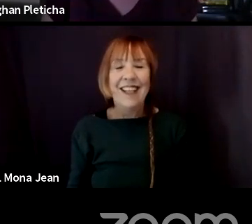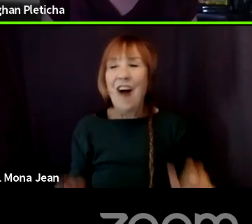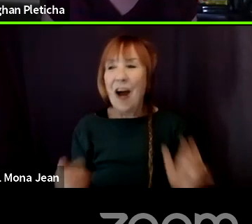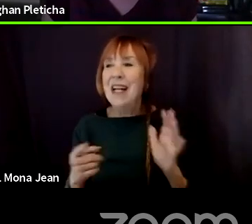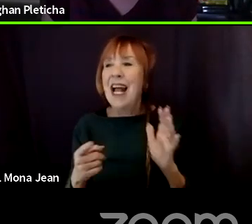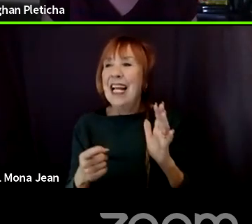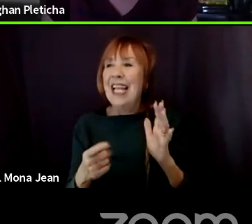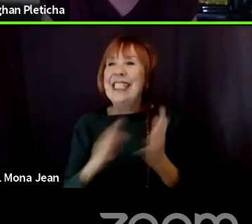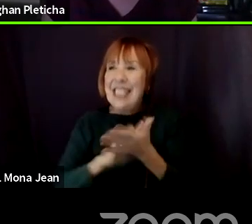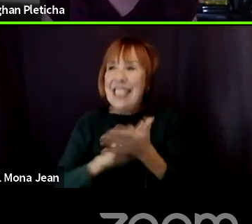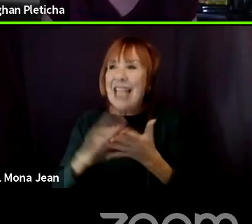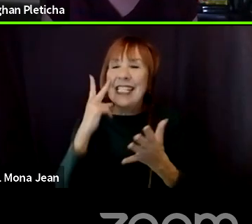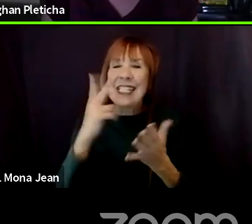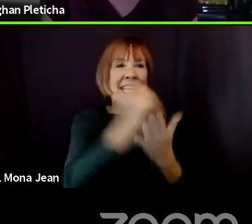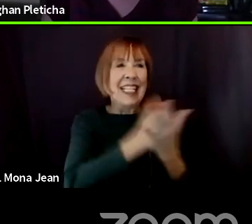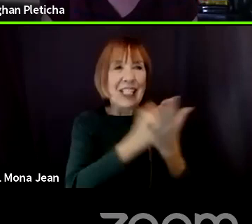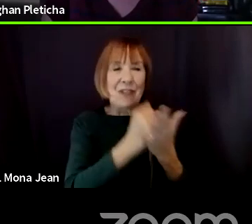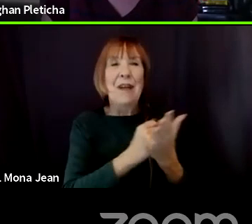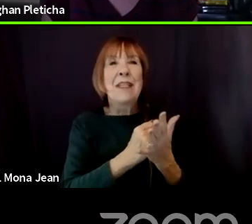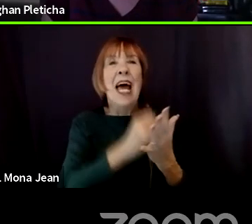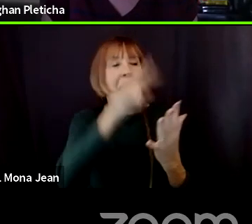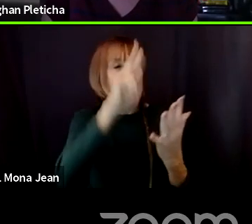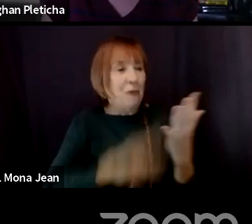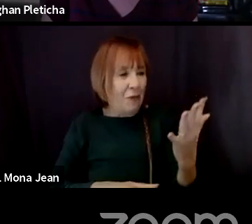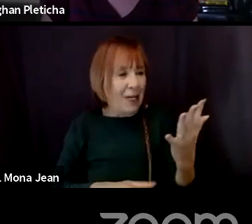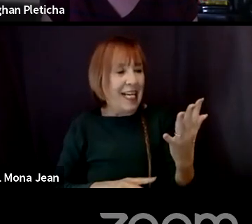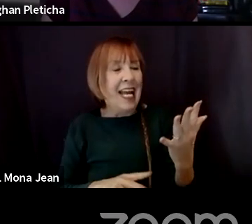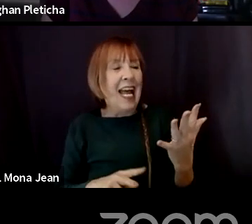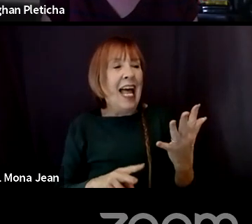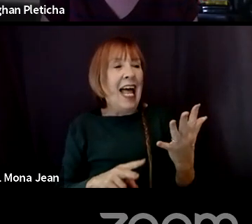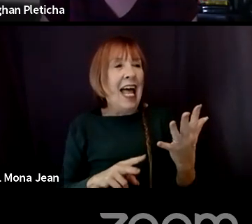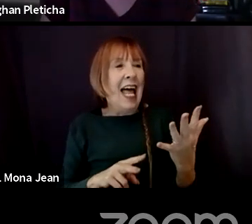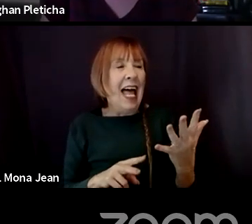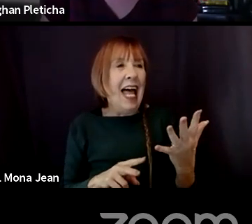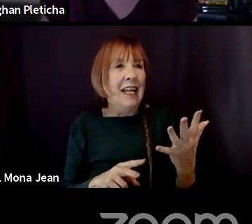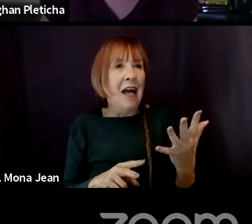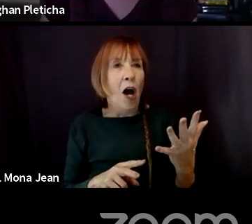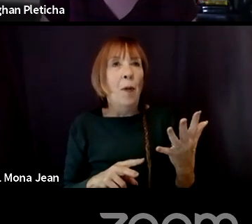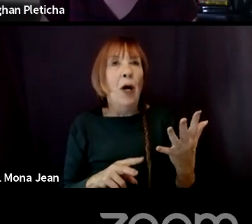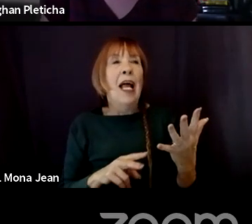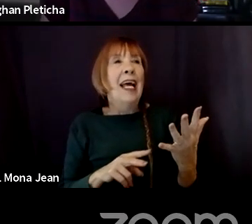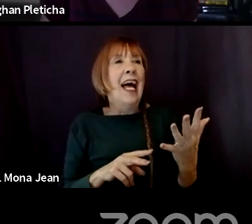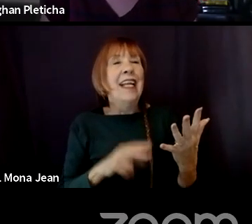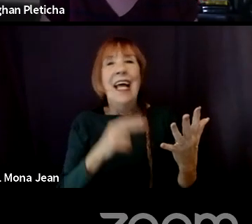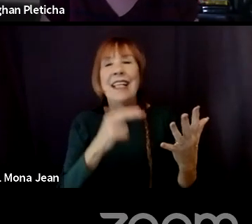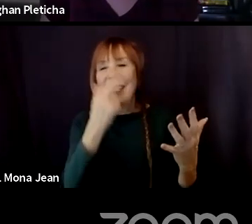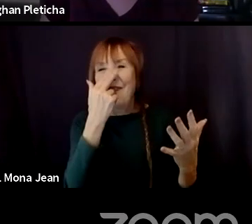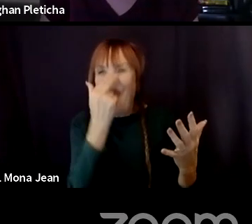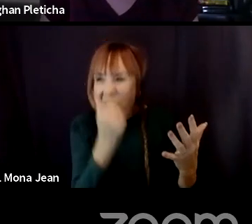And there's some other ones, I'm like, oh, that'll land like the first time through and I'm not really sure like, do I have to go through